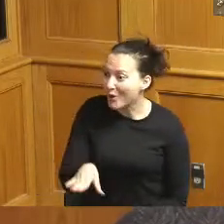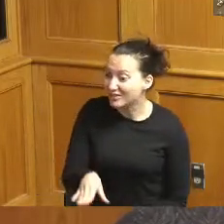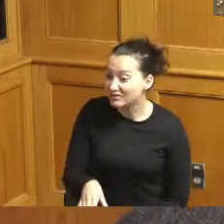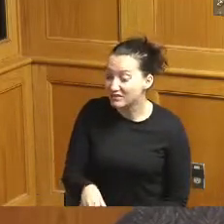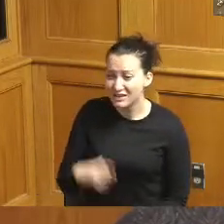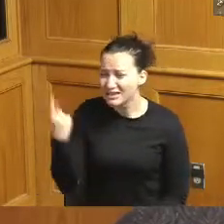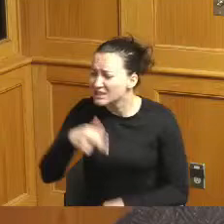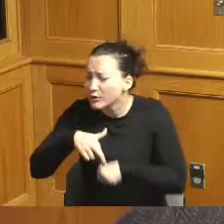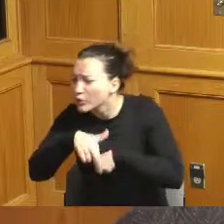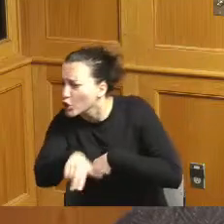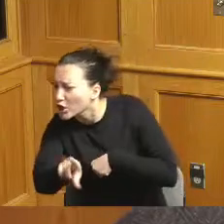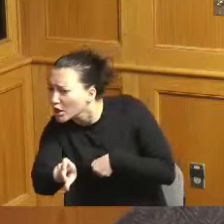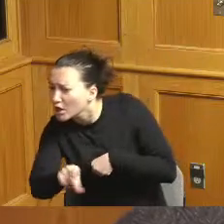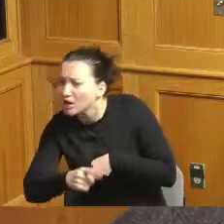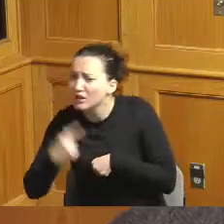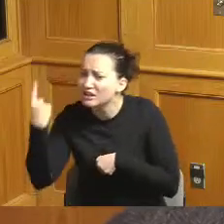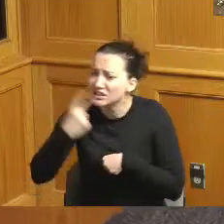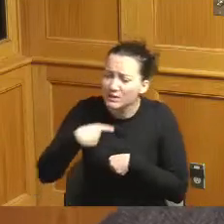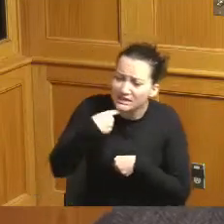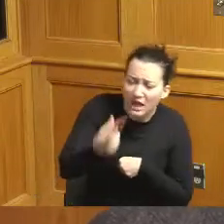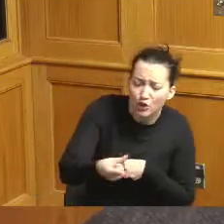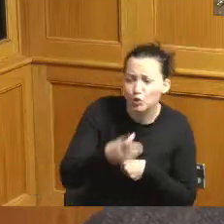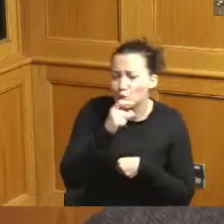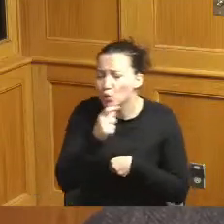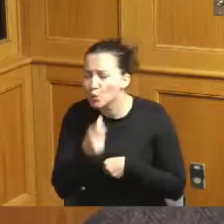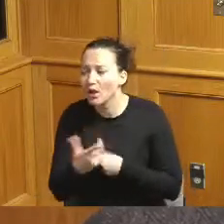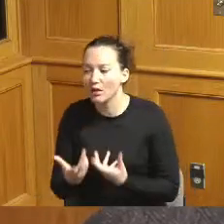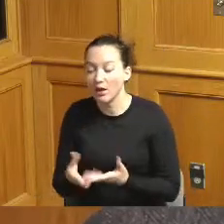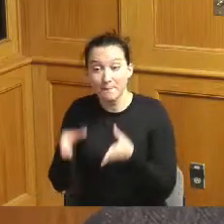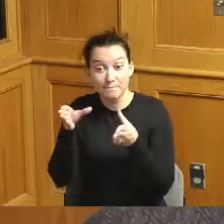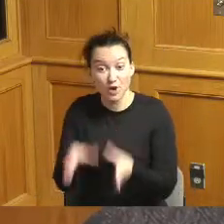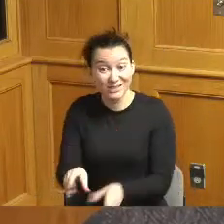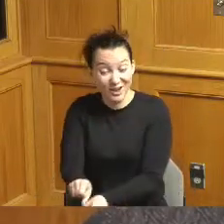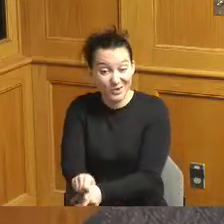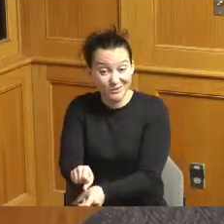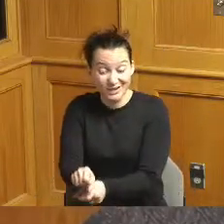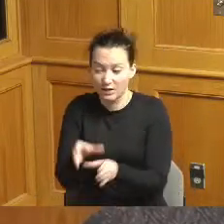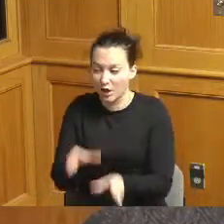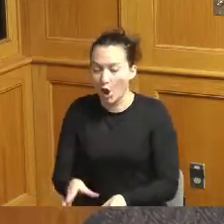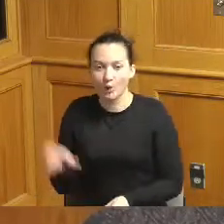someone refer you or did somebody tell you and then whoever that employee is they could get a